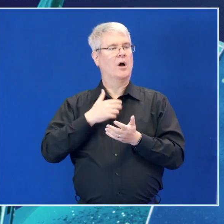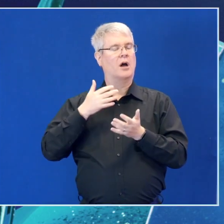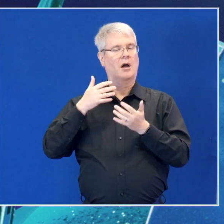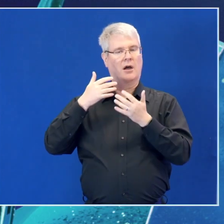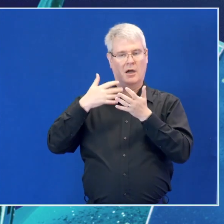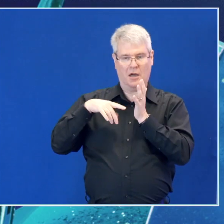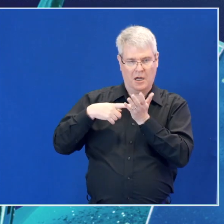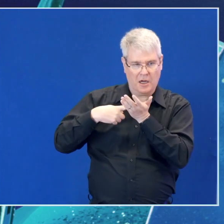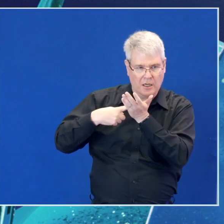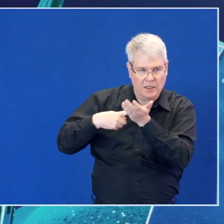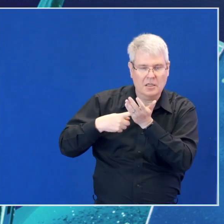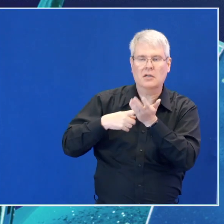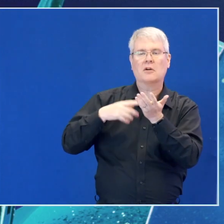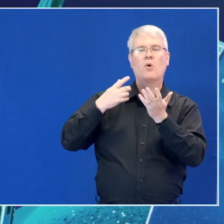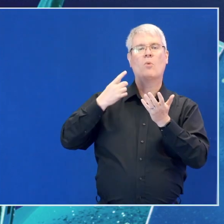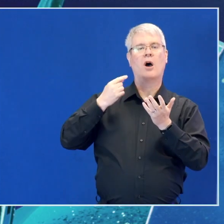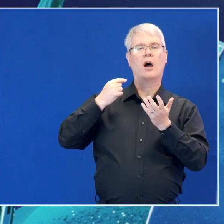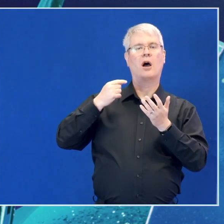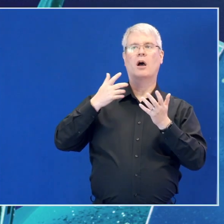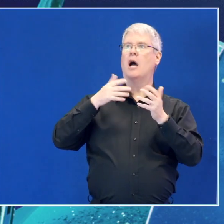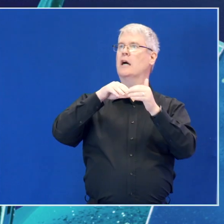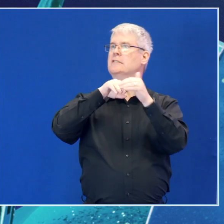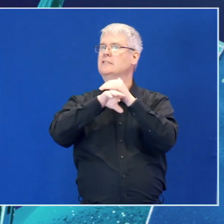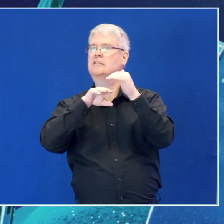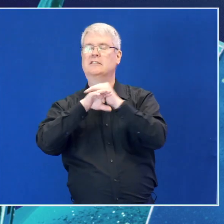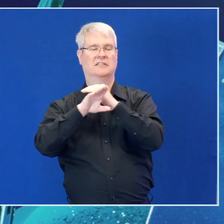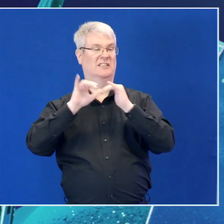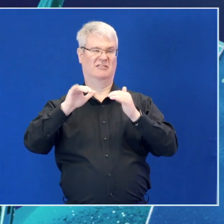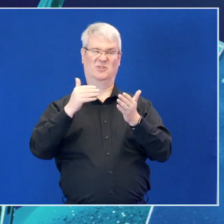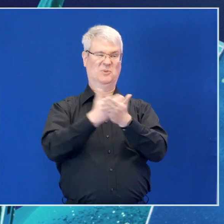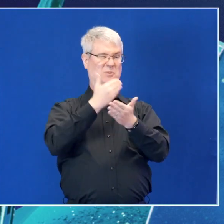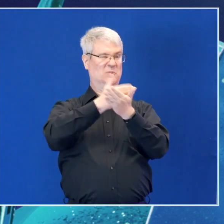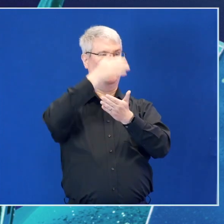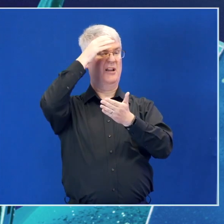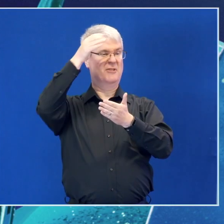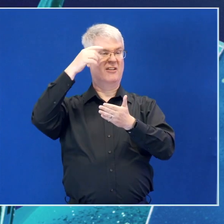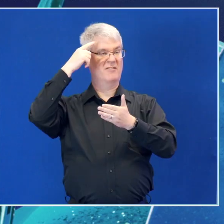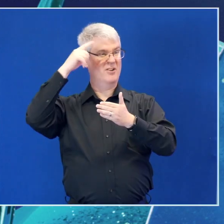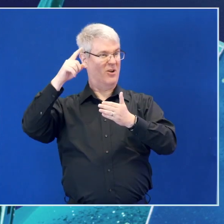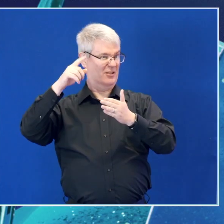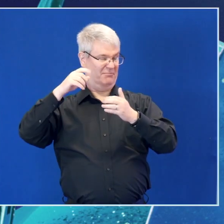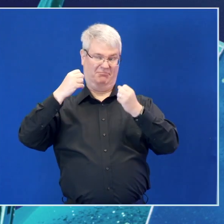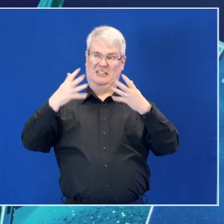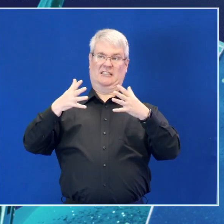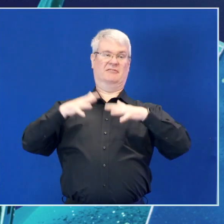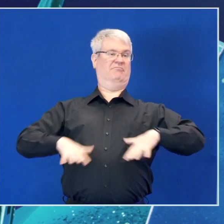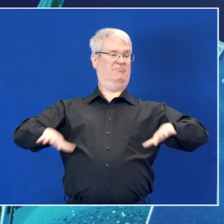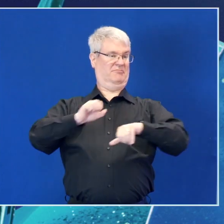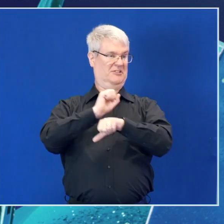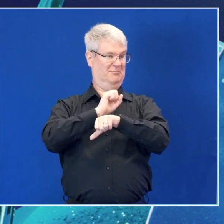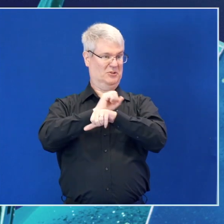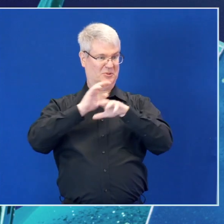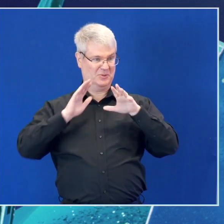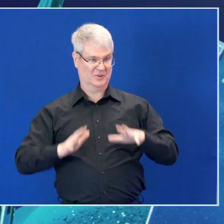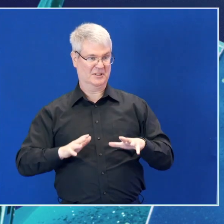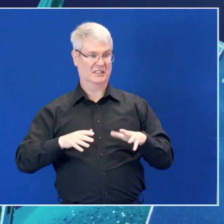And implementing systems and changes can seem very overwhelming. So throughout today's presentation, what we want